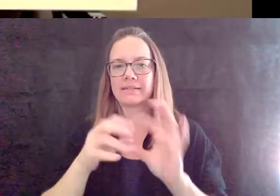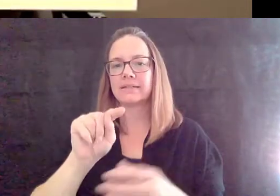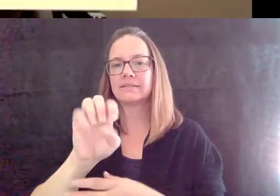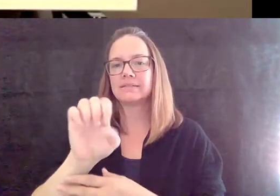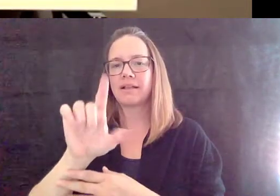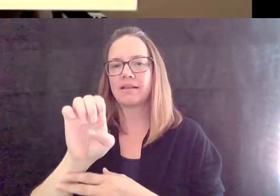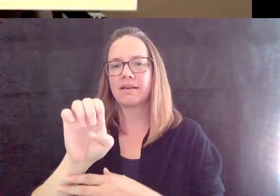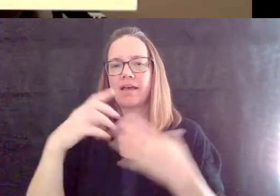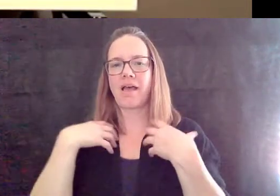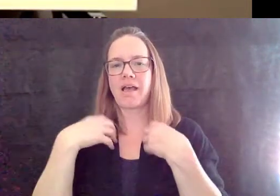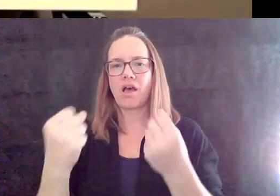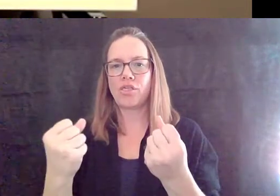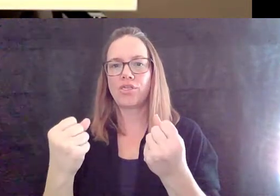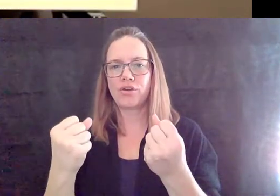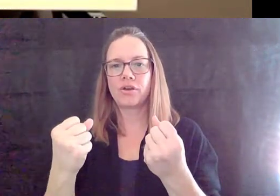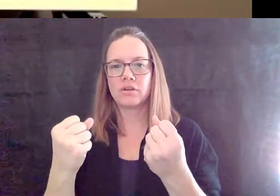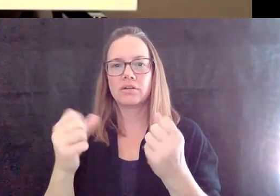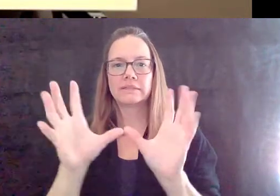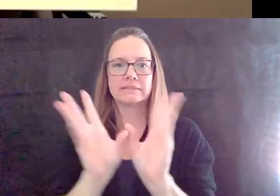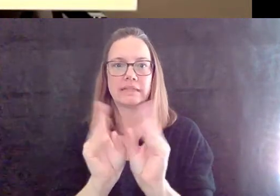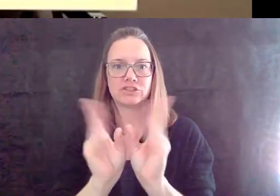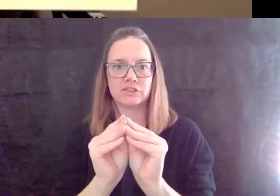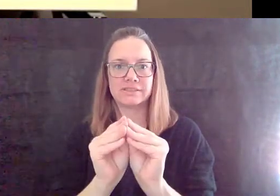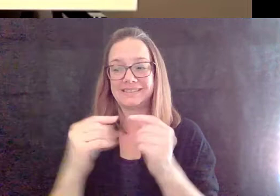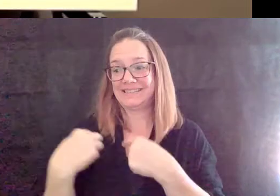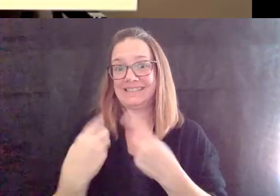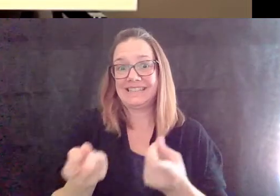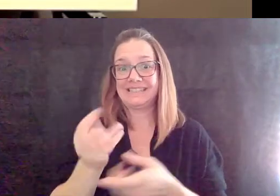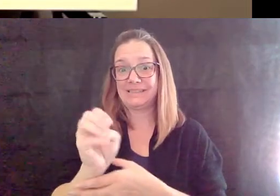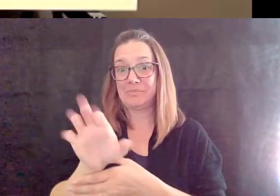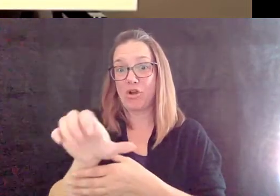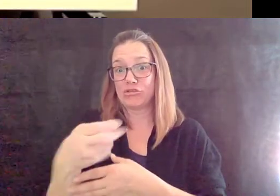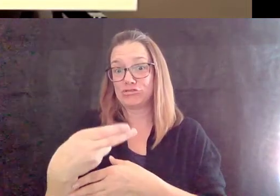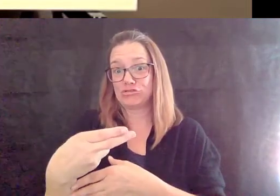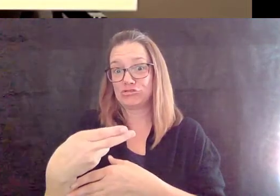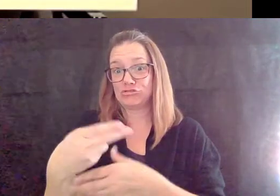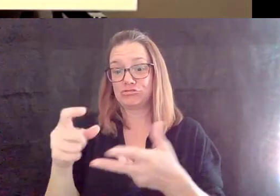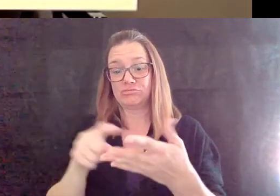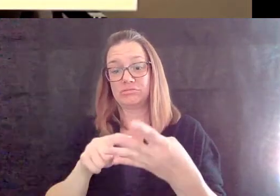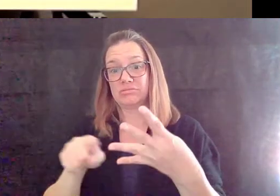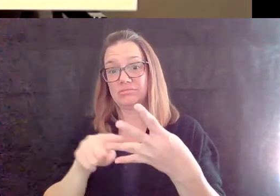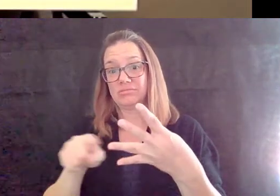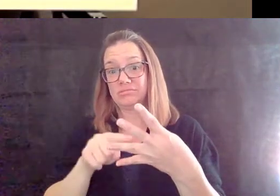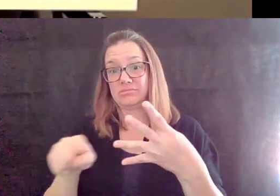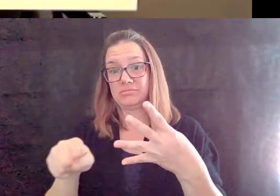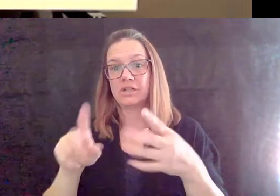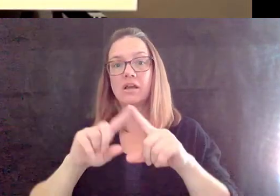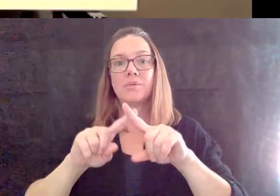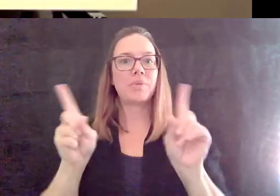since that third week in March. But the ability to sign paperwork has been complicated.